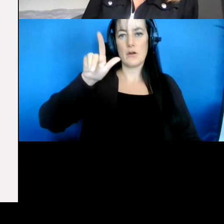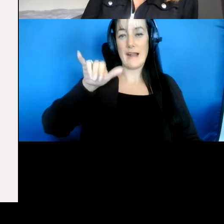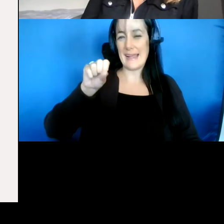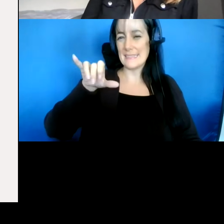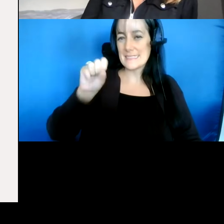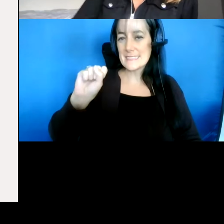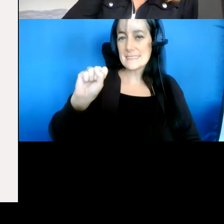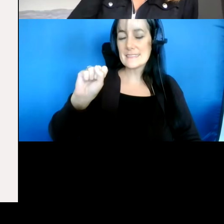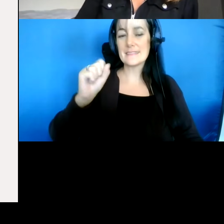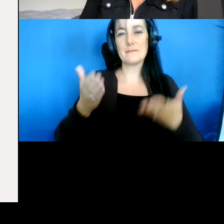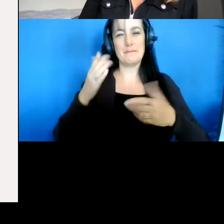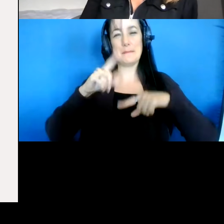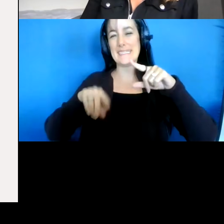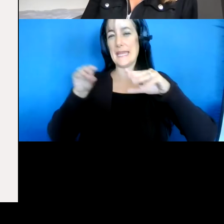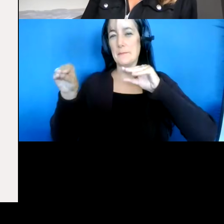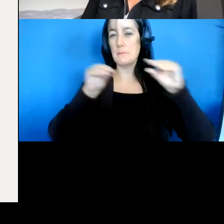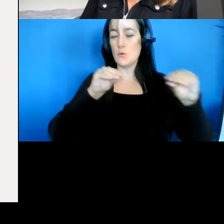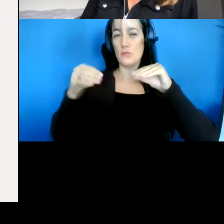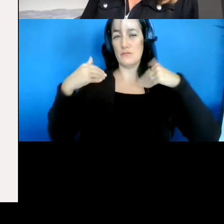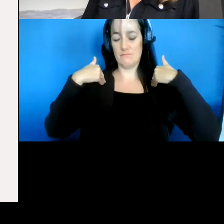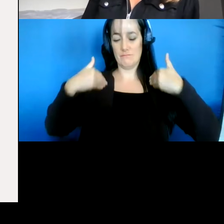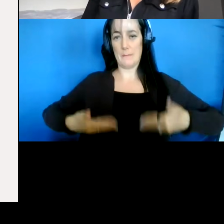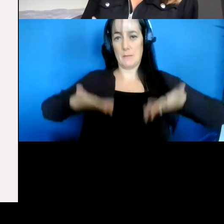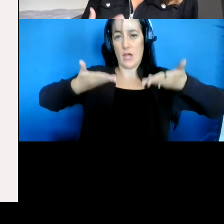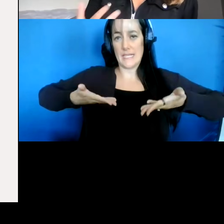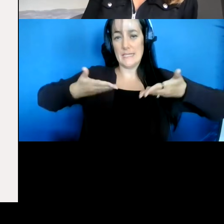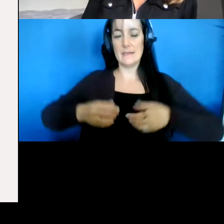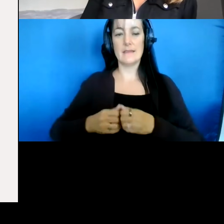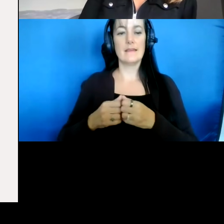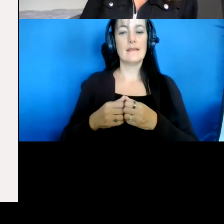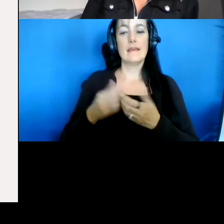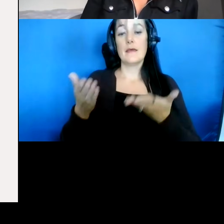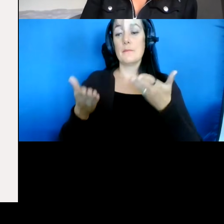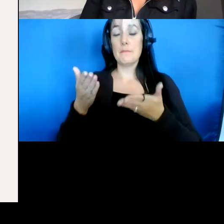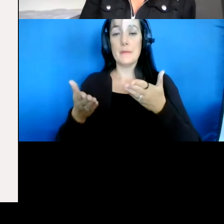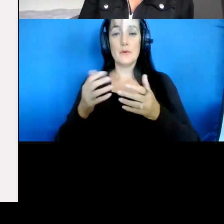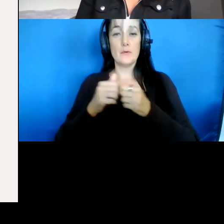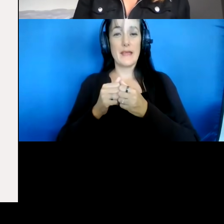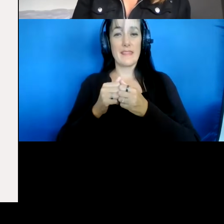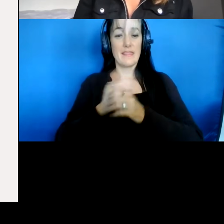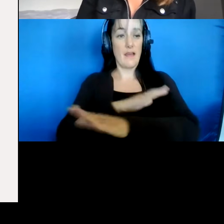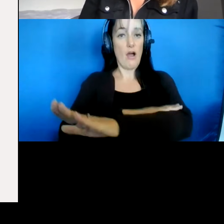move their arms. People with missing limbs. Or people with a temporary disability, like